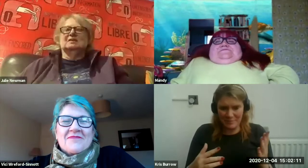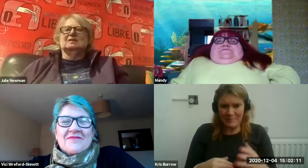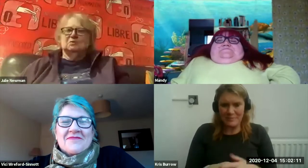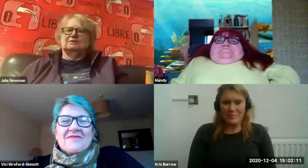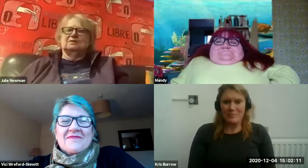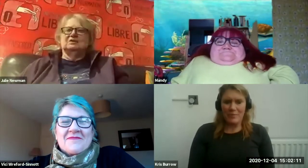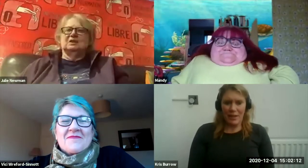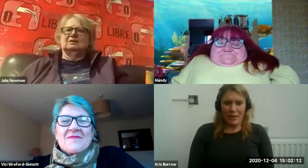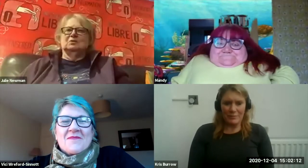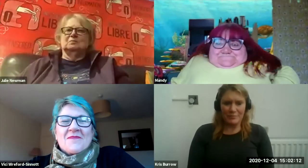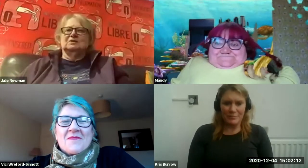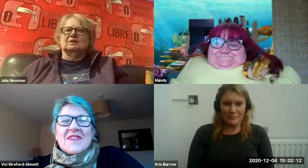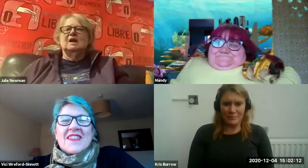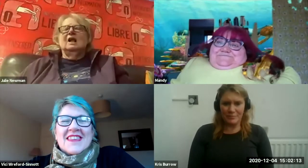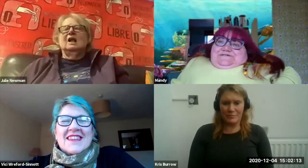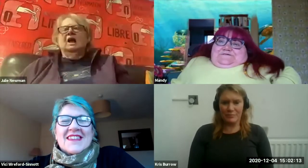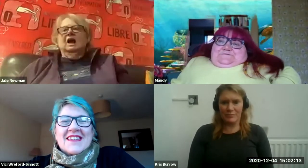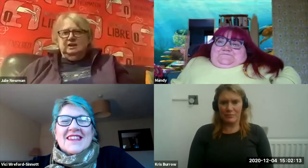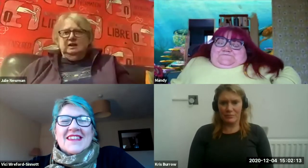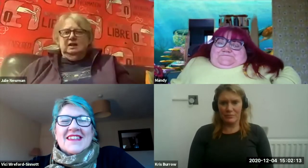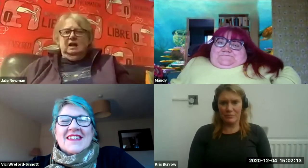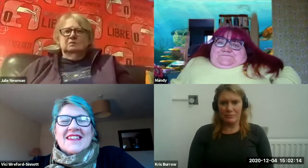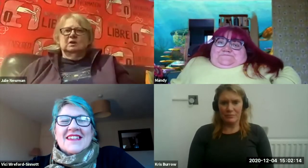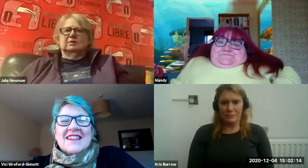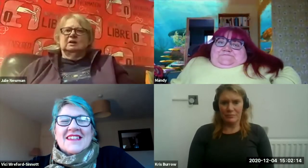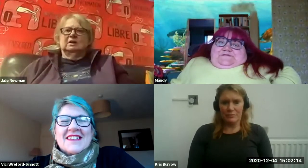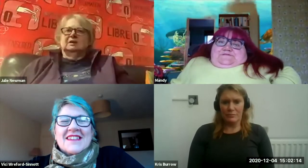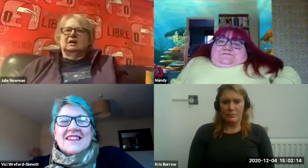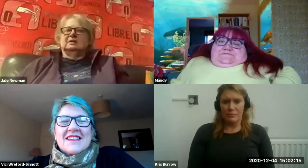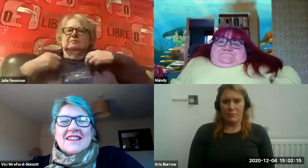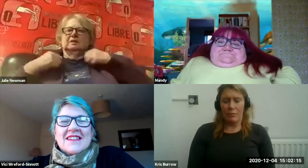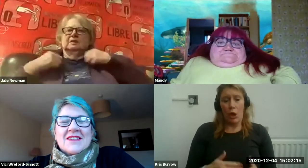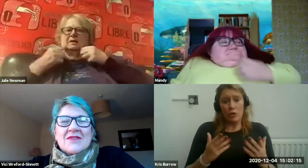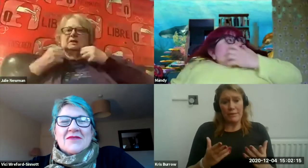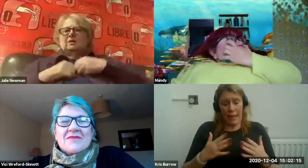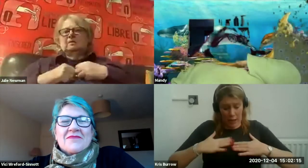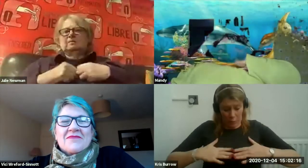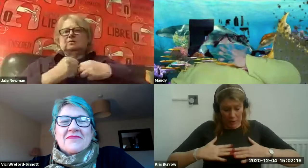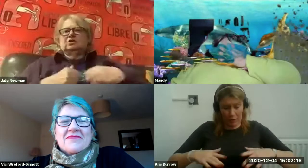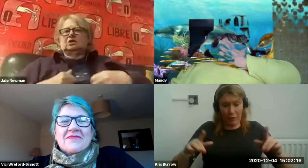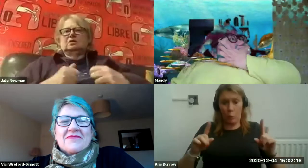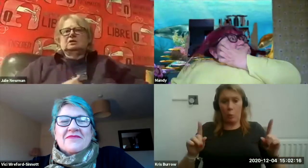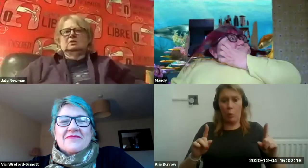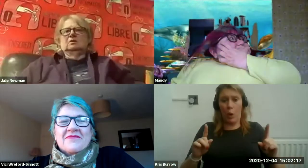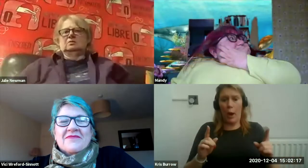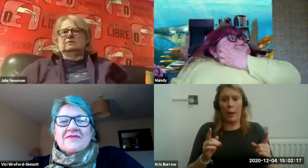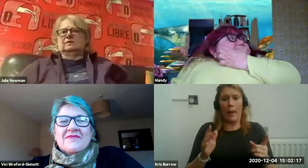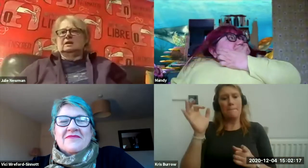Wreford-Sinnott. I'm wearing a lovely purple shirt in honour of the